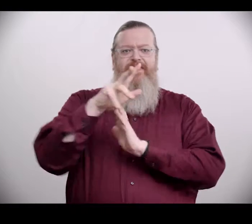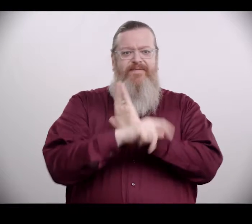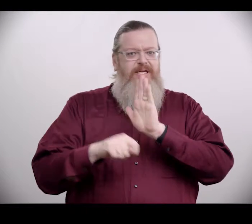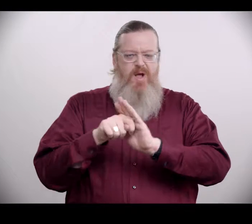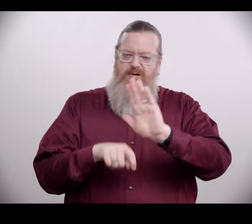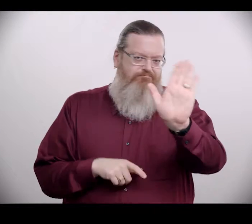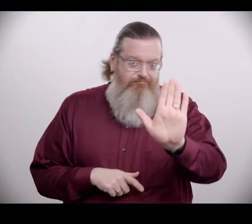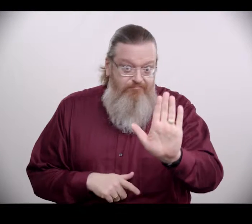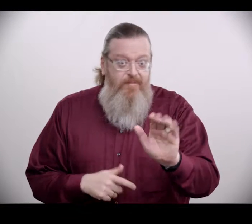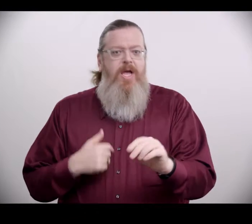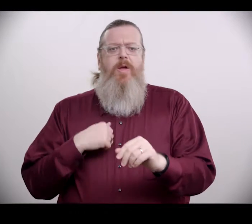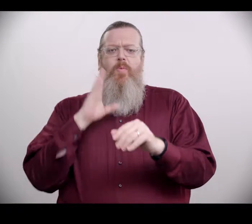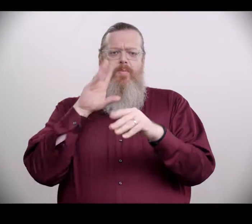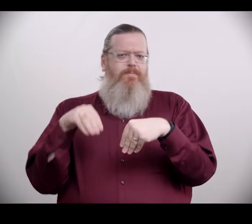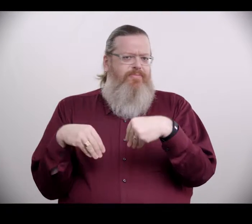to cover in today’s video.